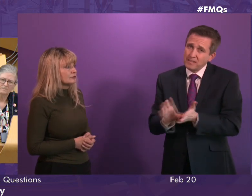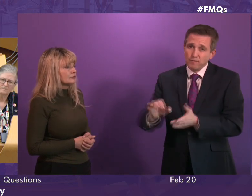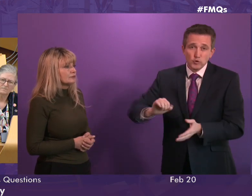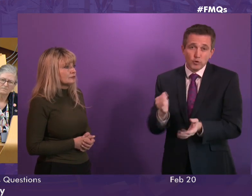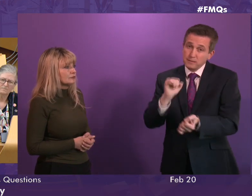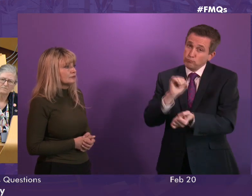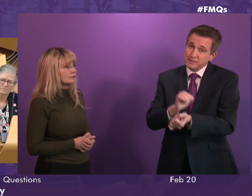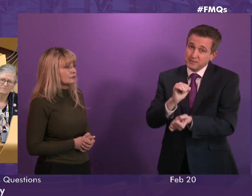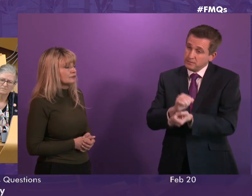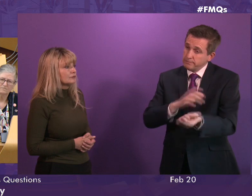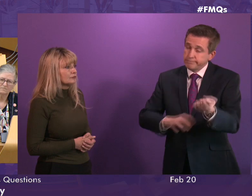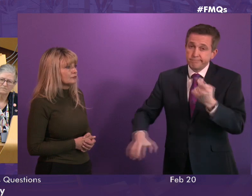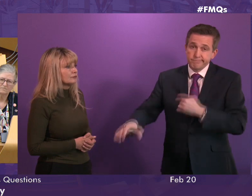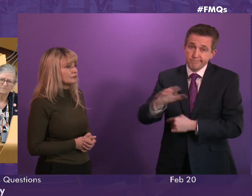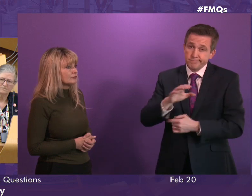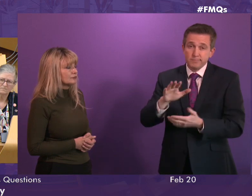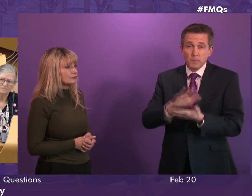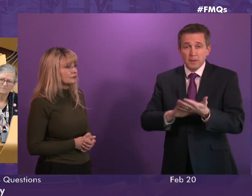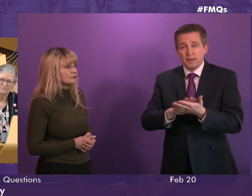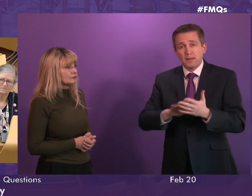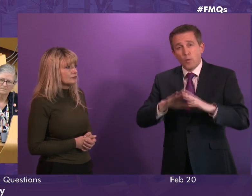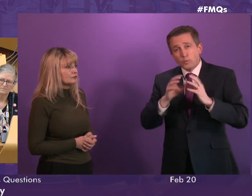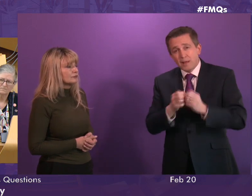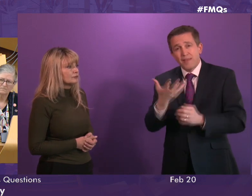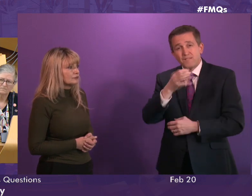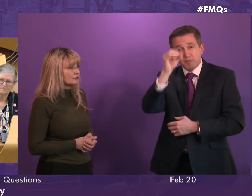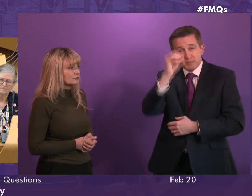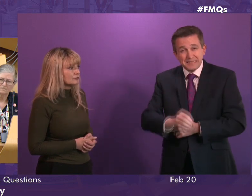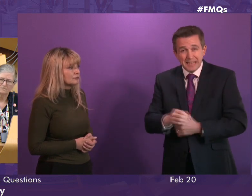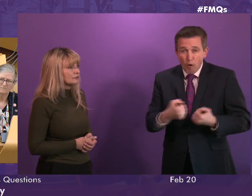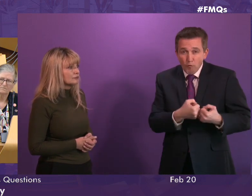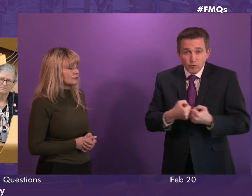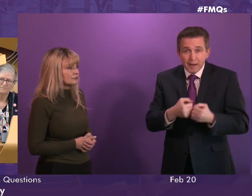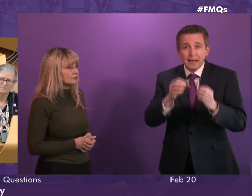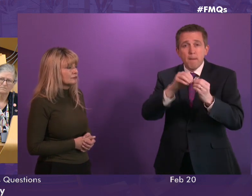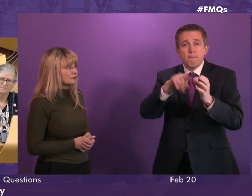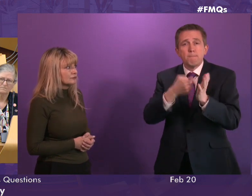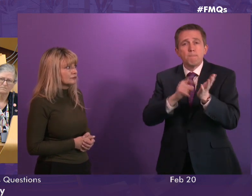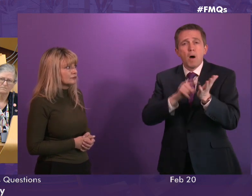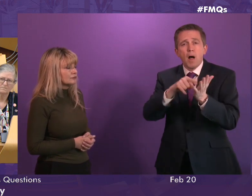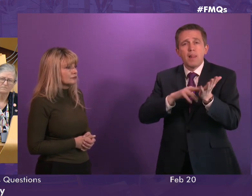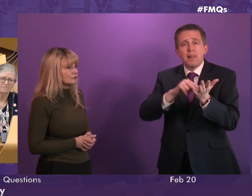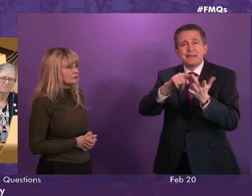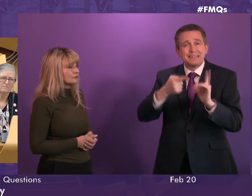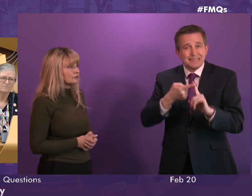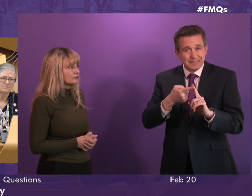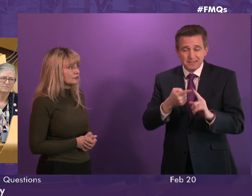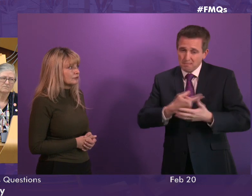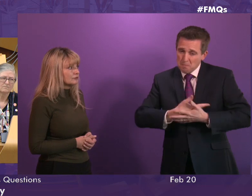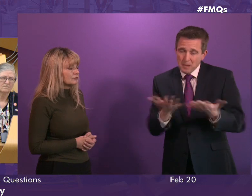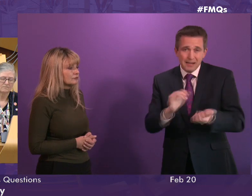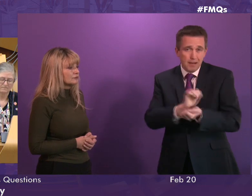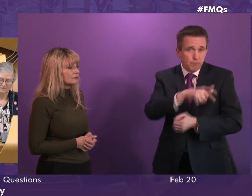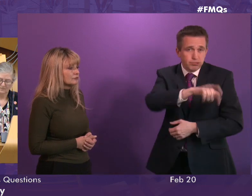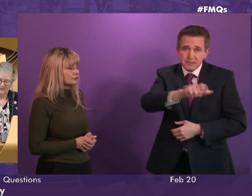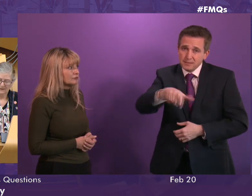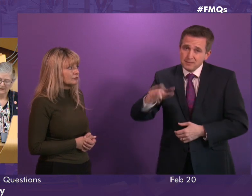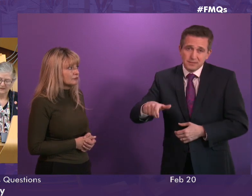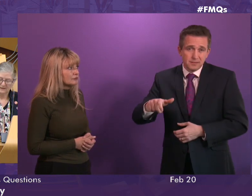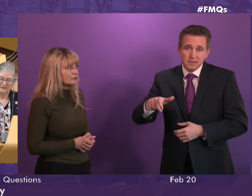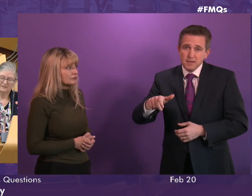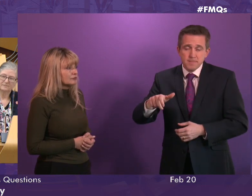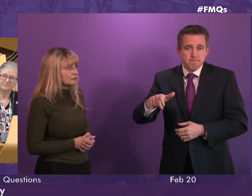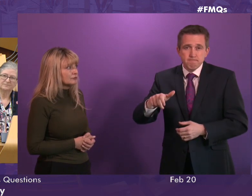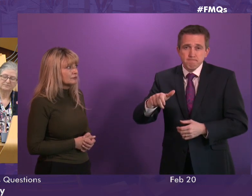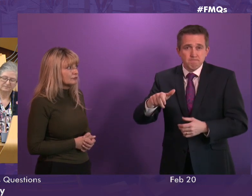which has resulted in 50 per cent overcrowding at Barlinnie, where many prisoners are doubling